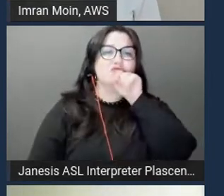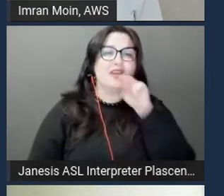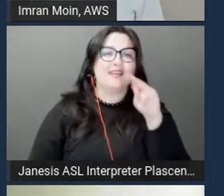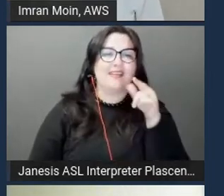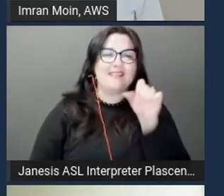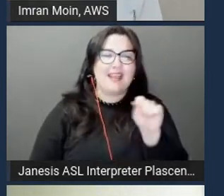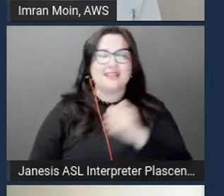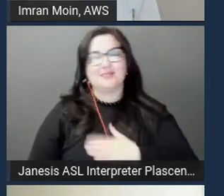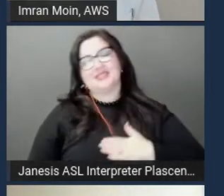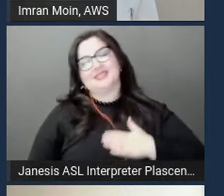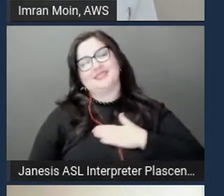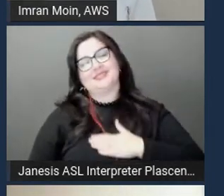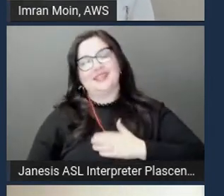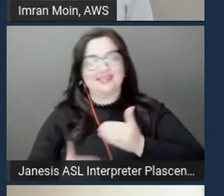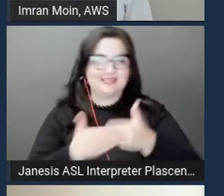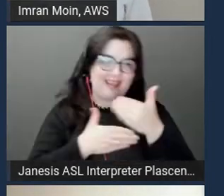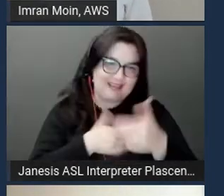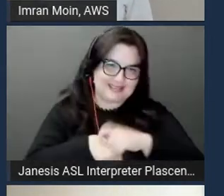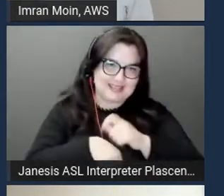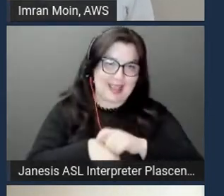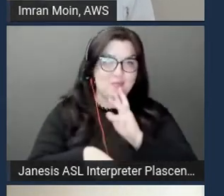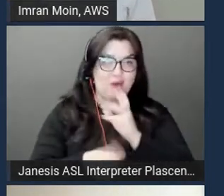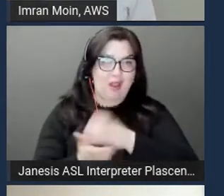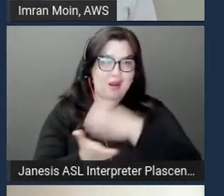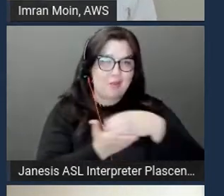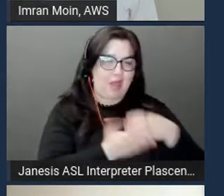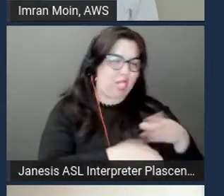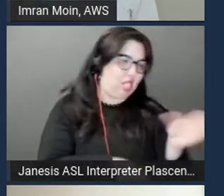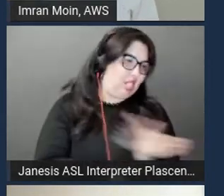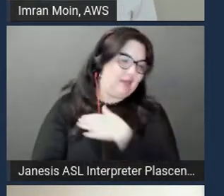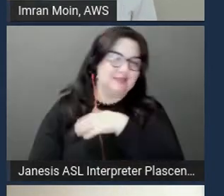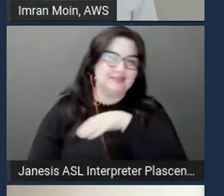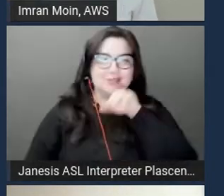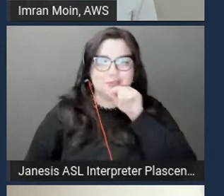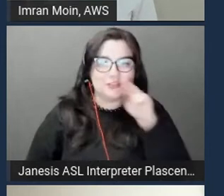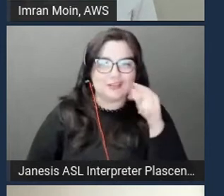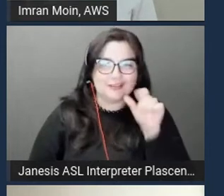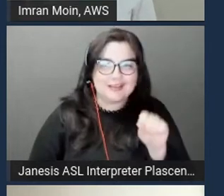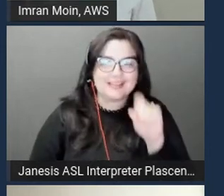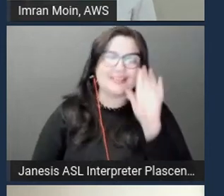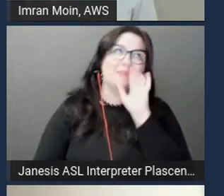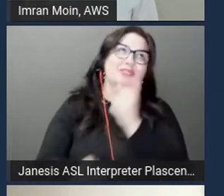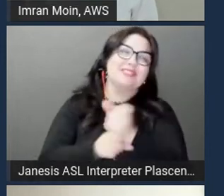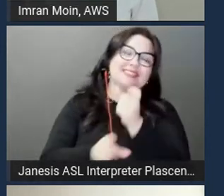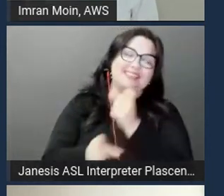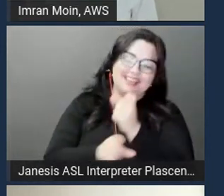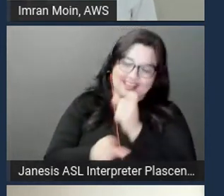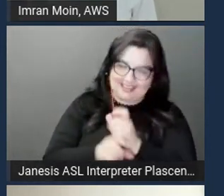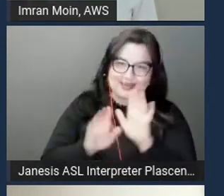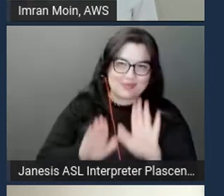Next time, chicken nuggets-- (overlapping discussion) You know, the amazing thing about this space